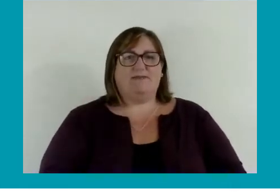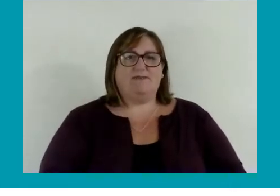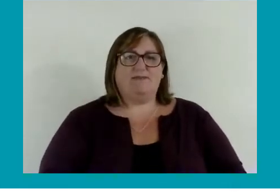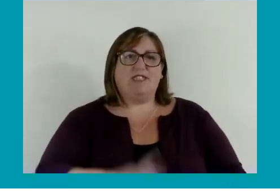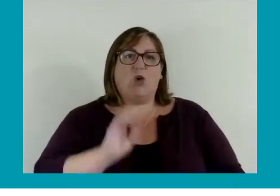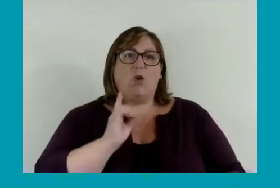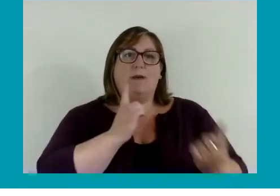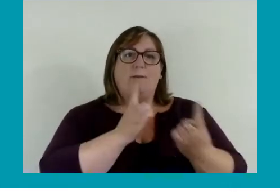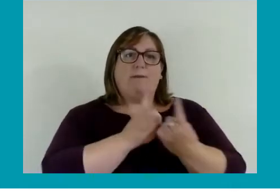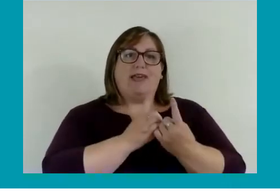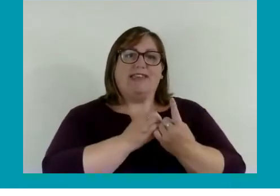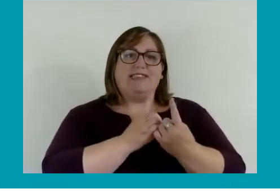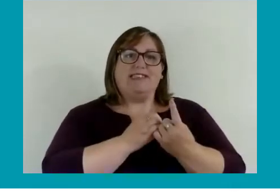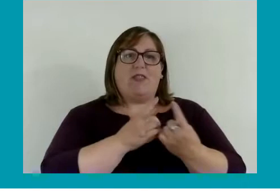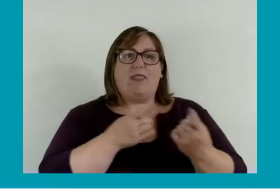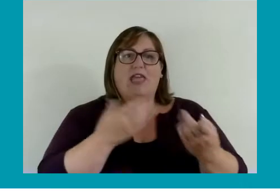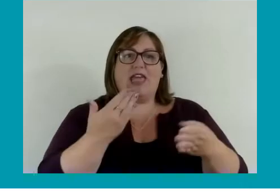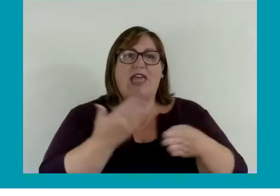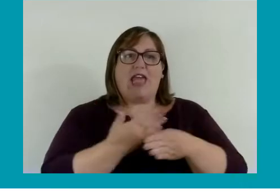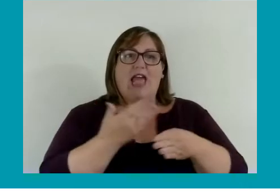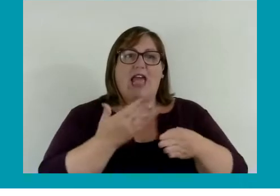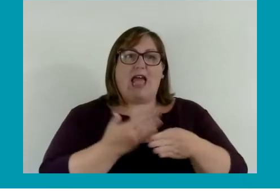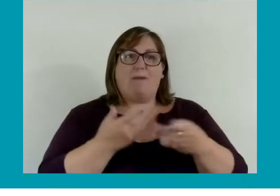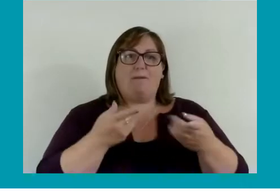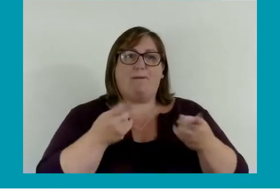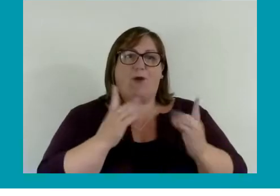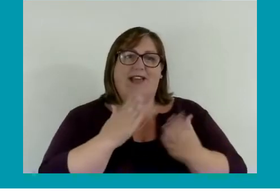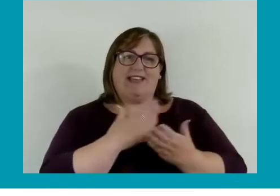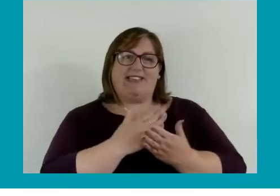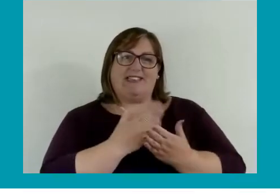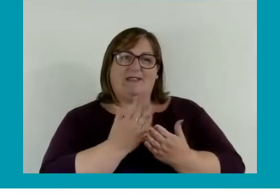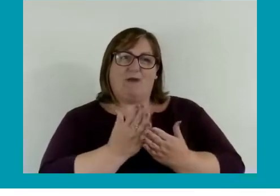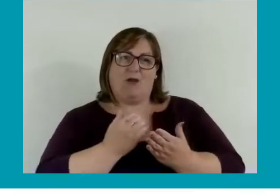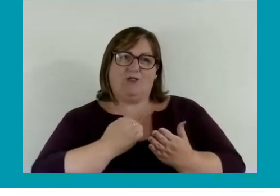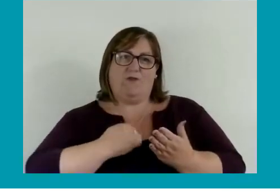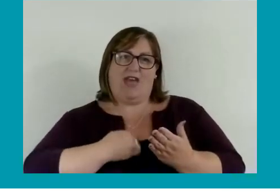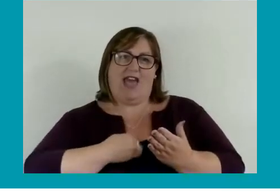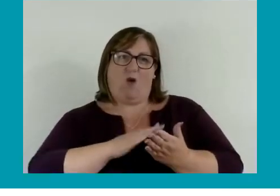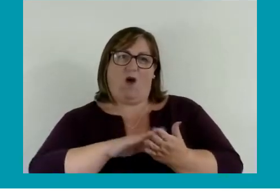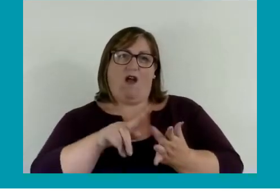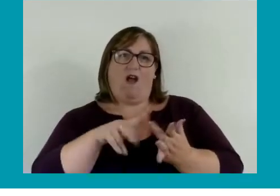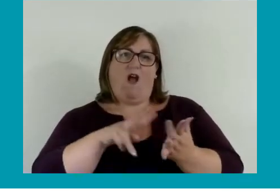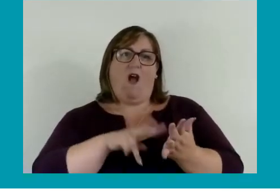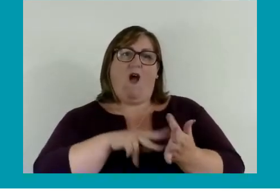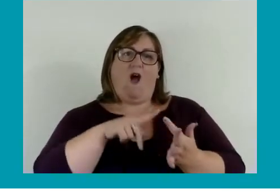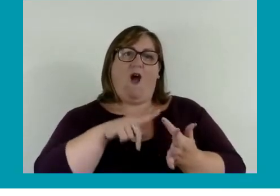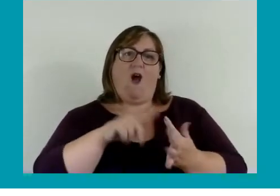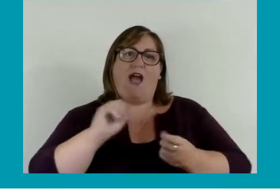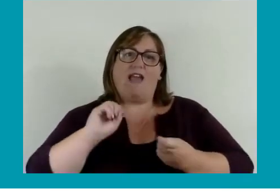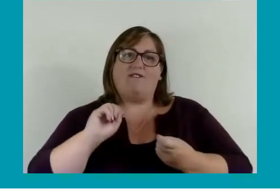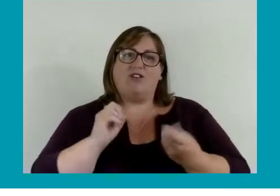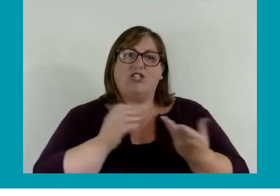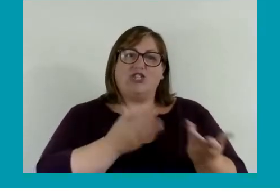um it's 24 7 and it will be available on the Hive because we will be recording the session today.